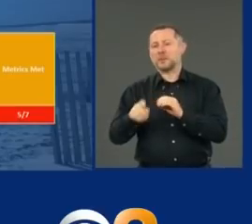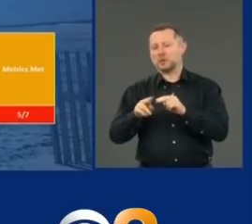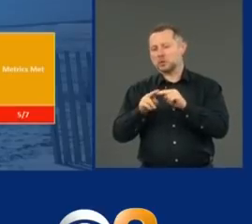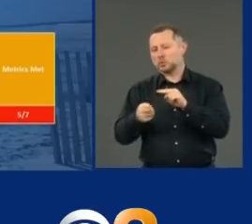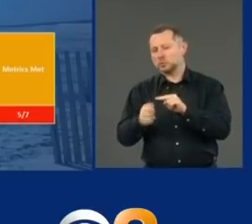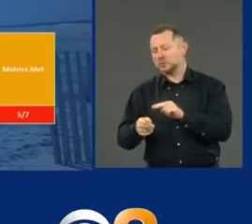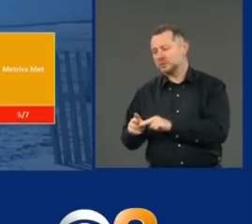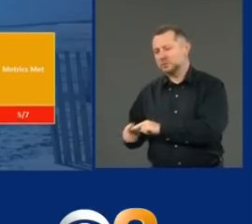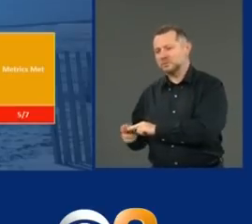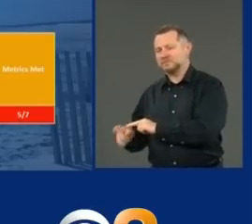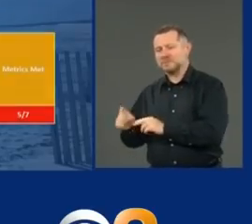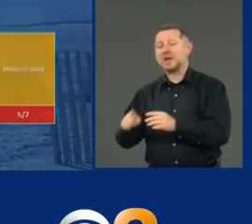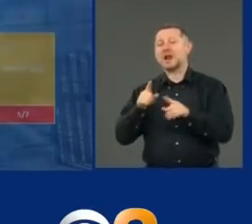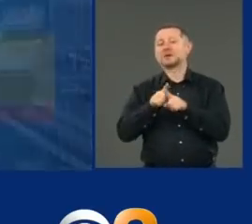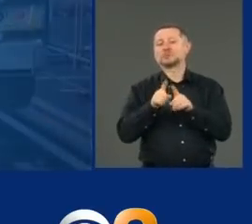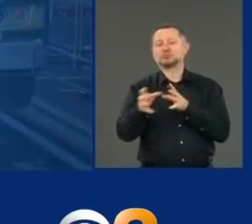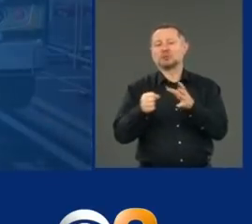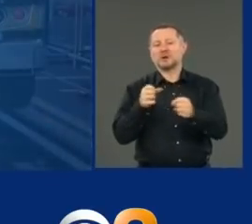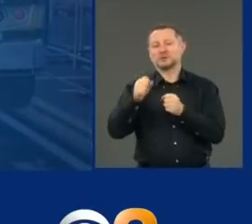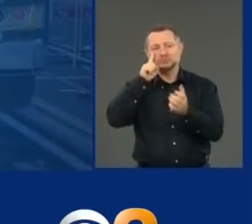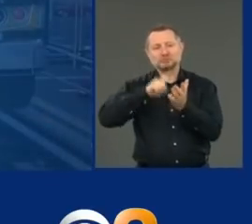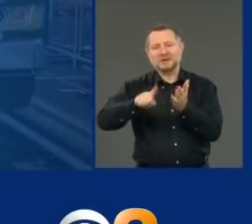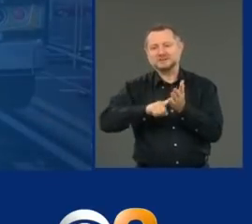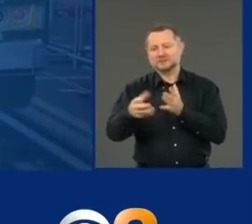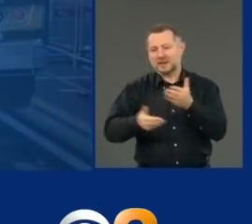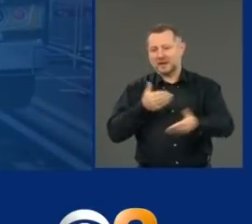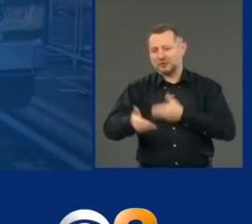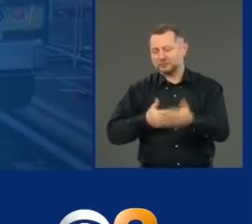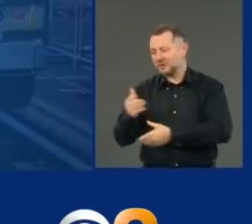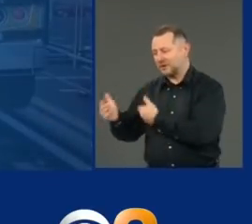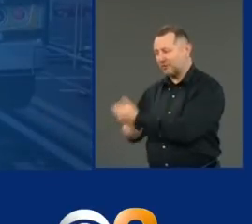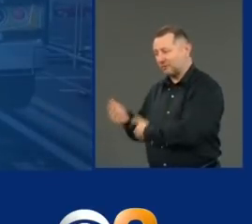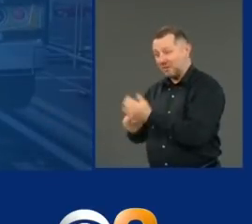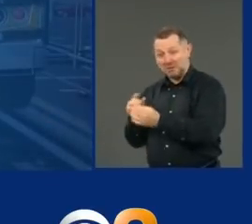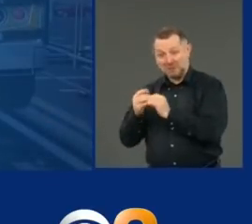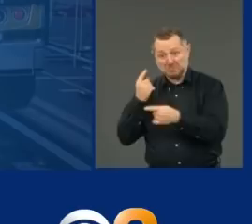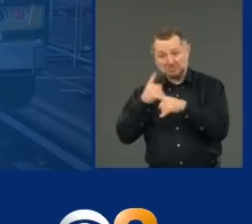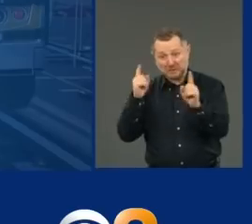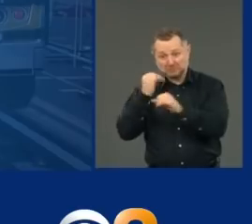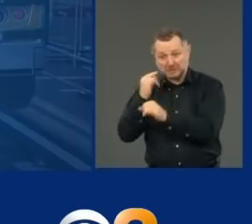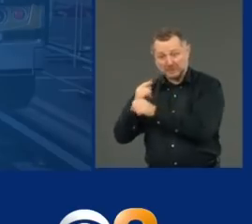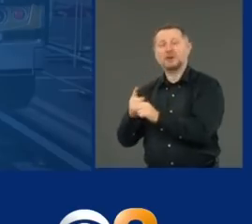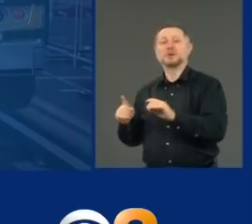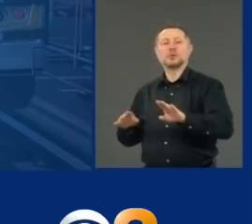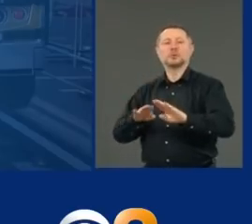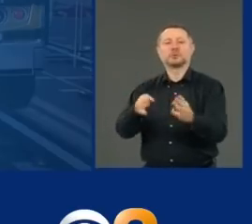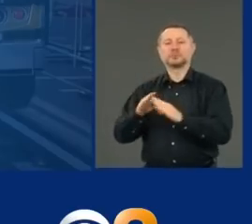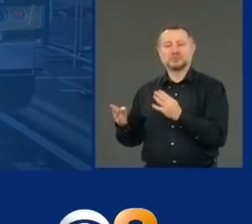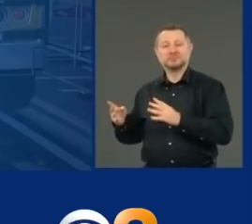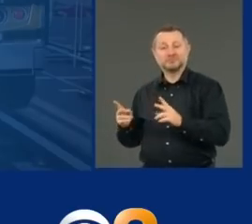TUESDAY. LONG ISLAND IS ON TRACK TO MEET THE NUMBERS ON WEDNESDAY. WE HAVE TO GET THE